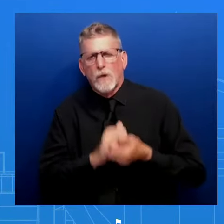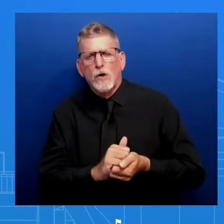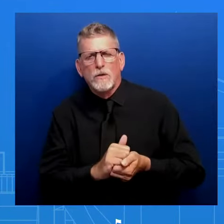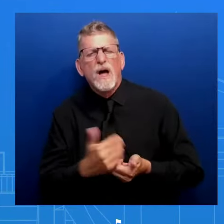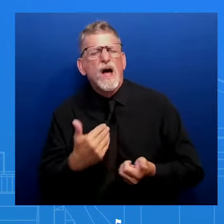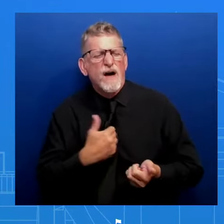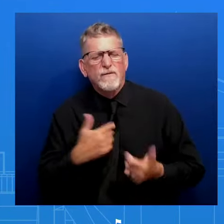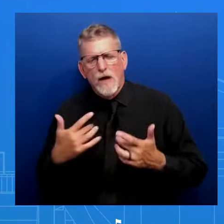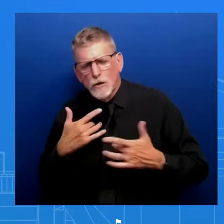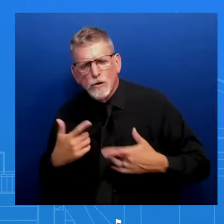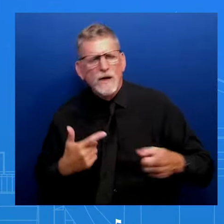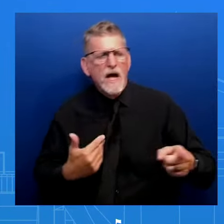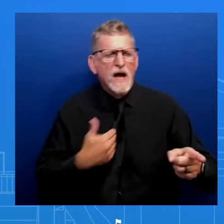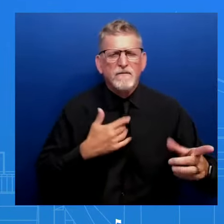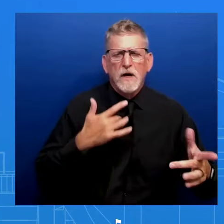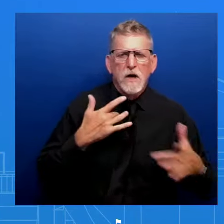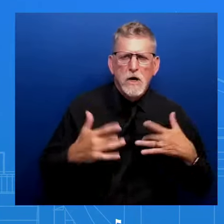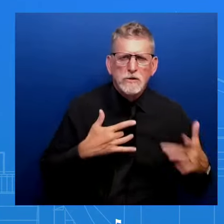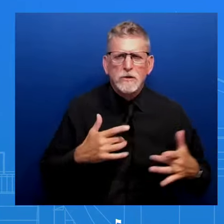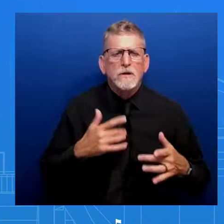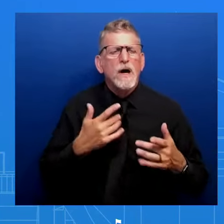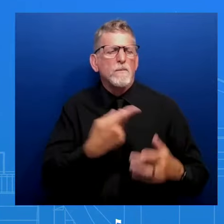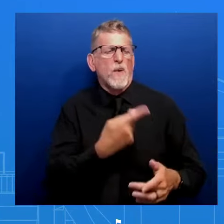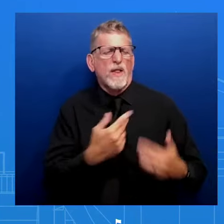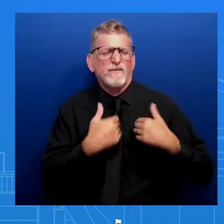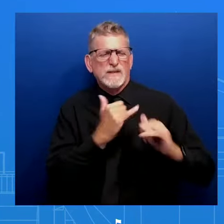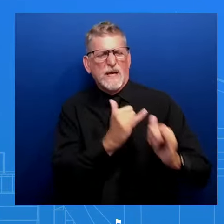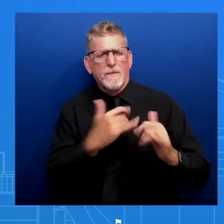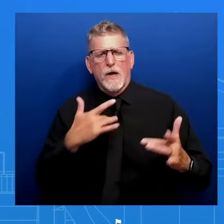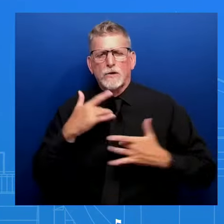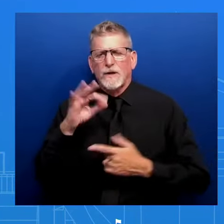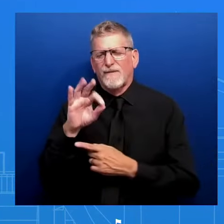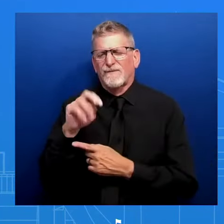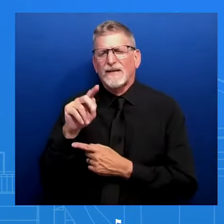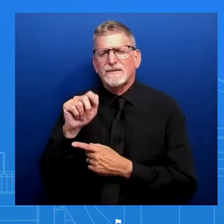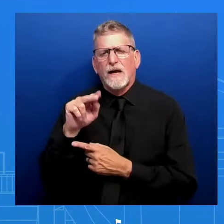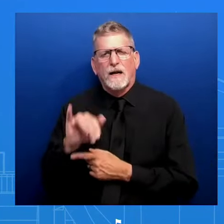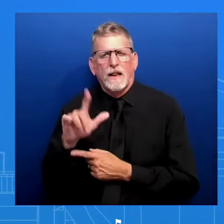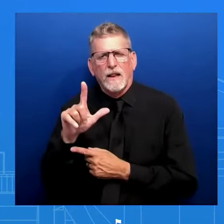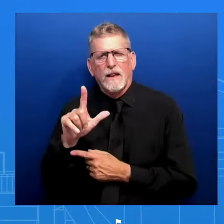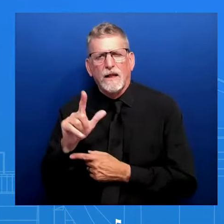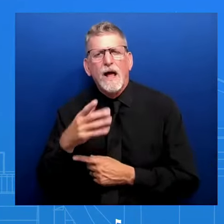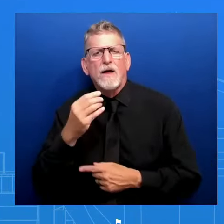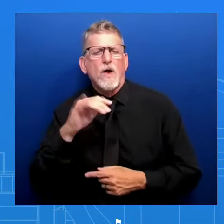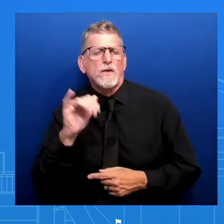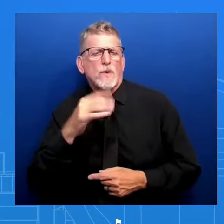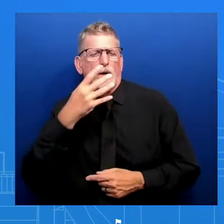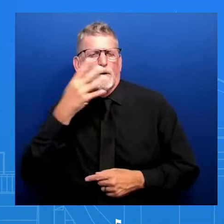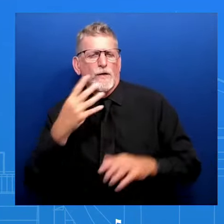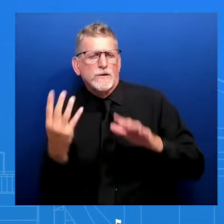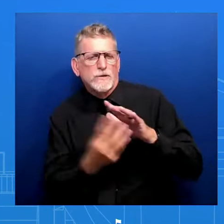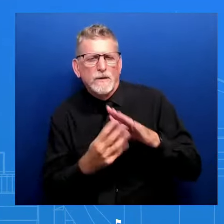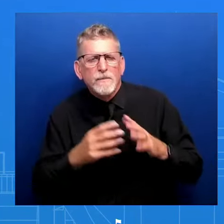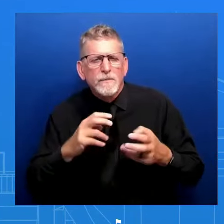and certainly issues about immigration. And we're working closely with Mexican authorities on that. The Press: And on another topic, quickly -- on Ukraine.